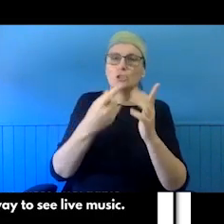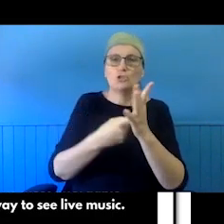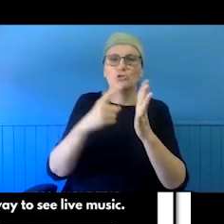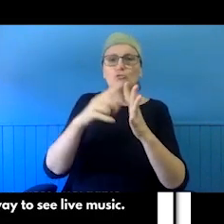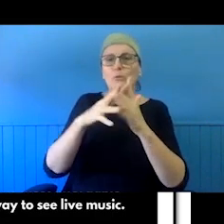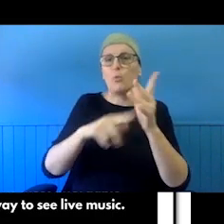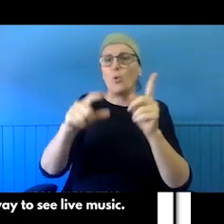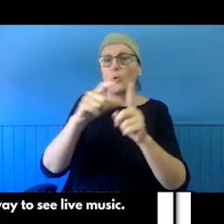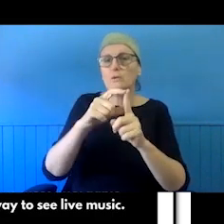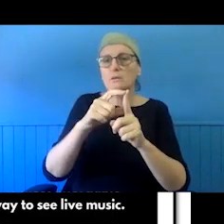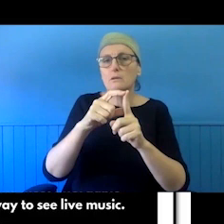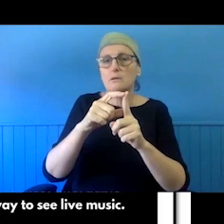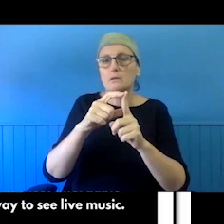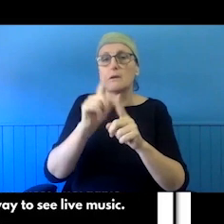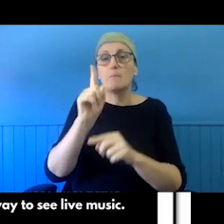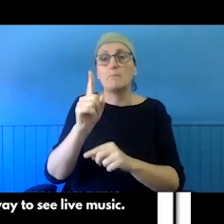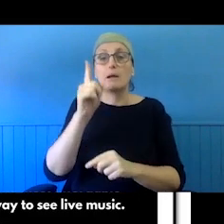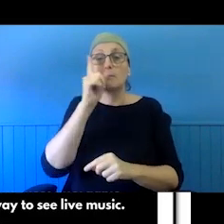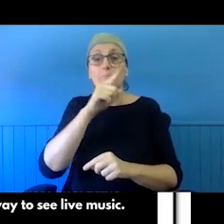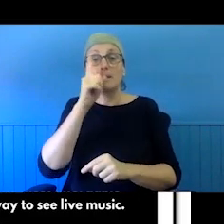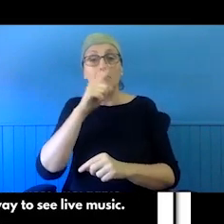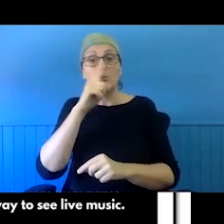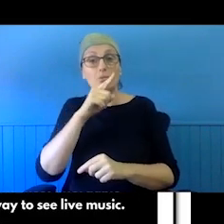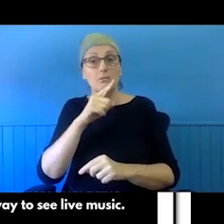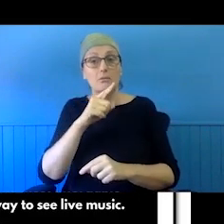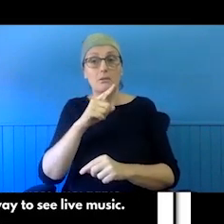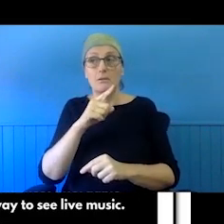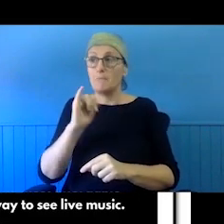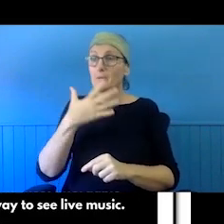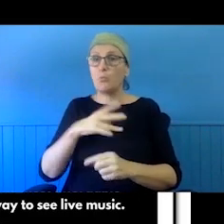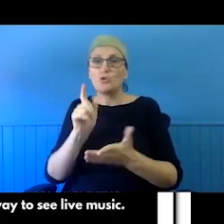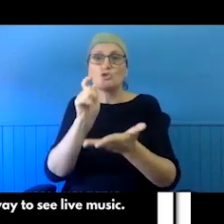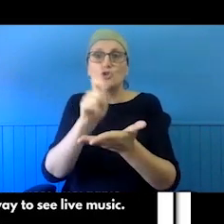giving a donation in order to buy a product - they would be prepared to